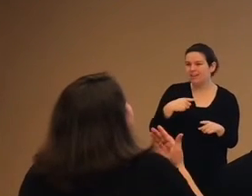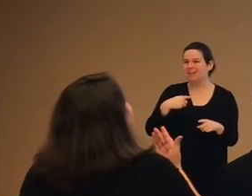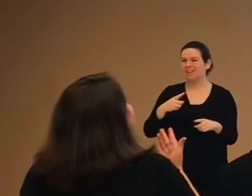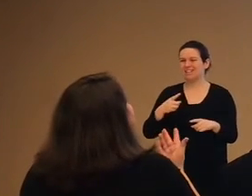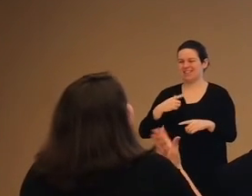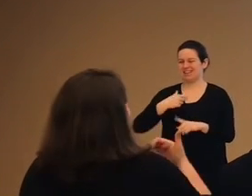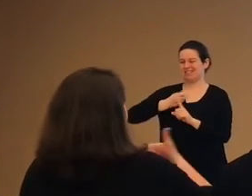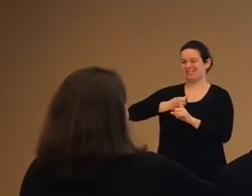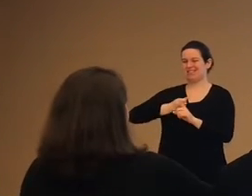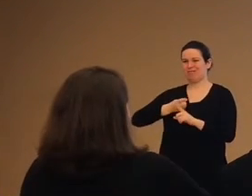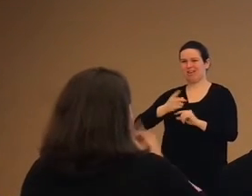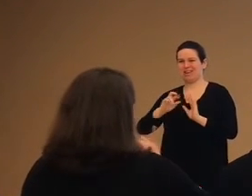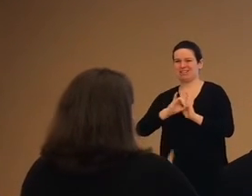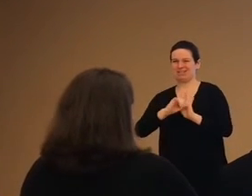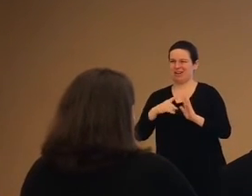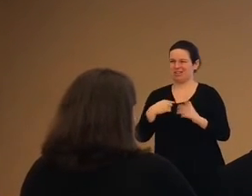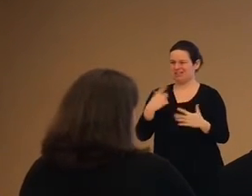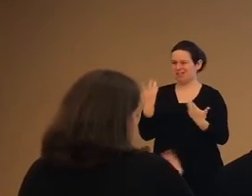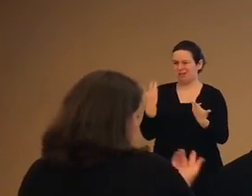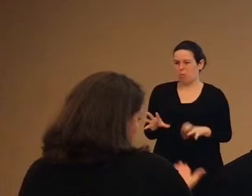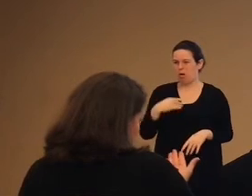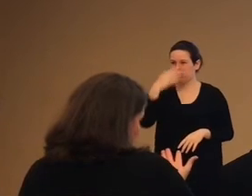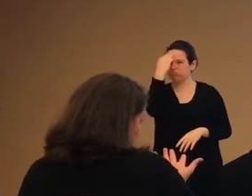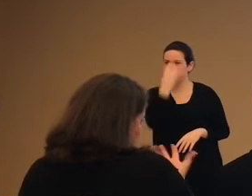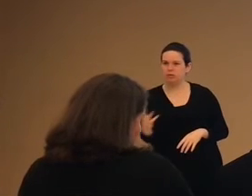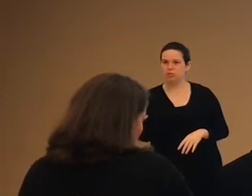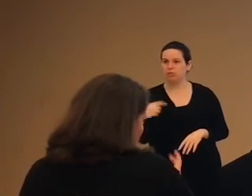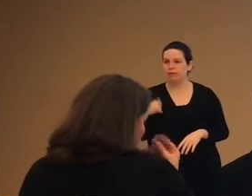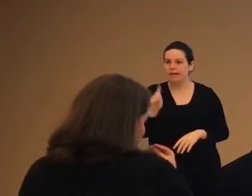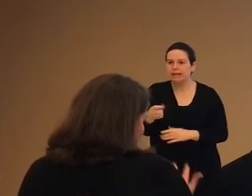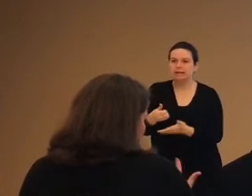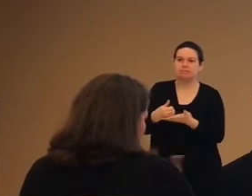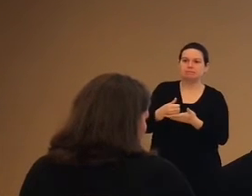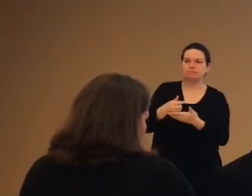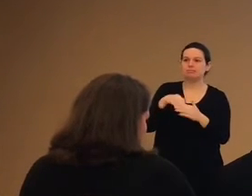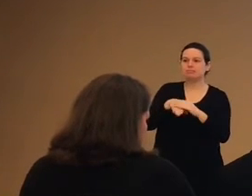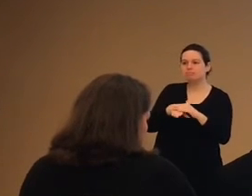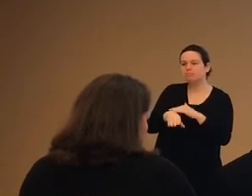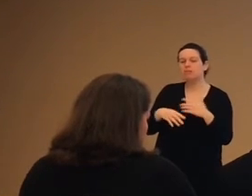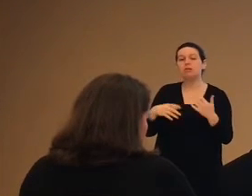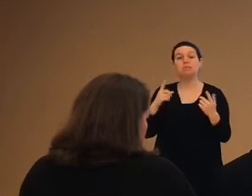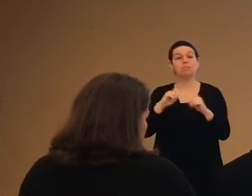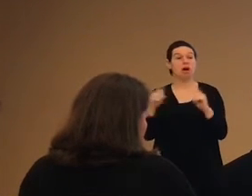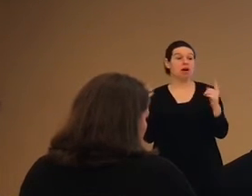Maybe someone doesn't want to let us know that they need something, but also maybe they are